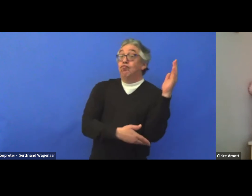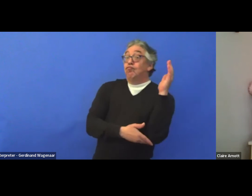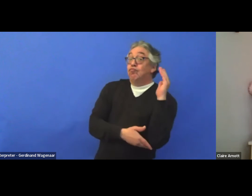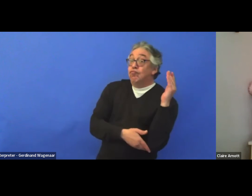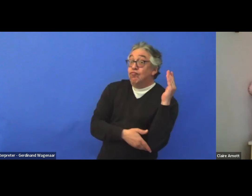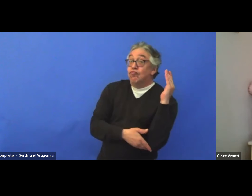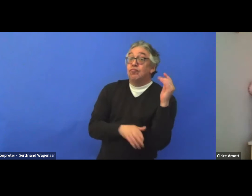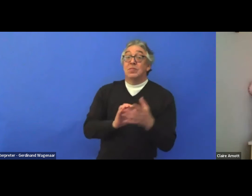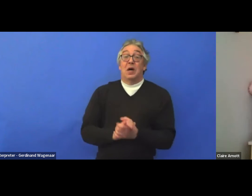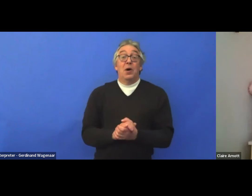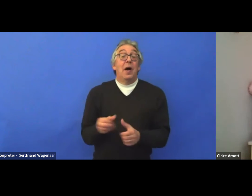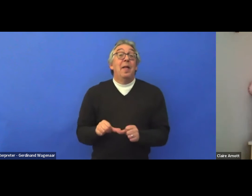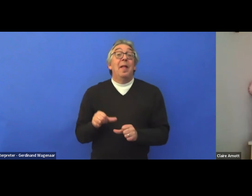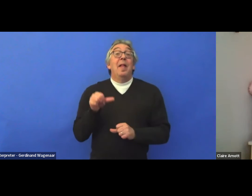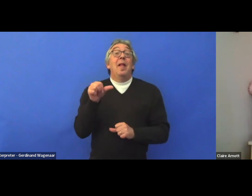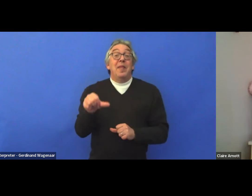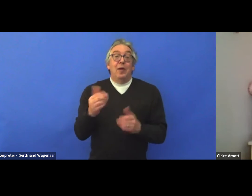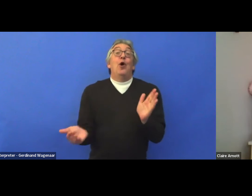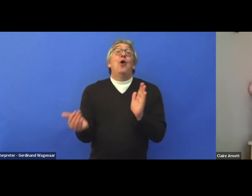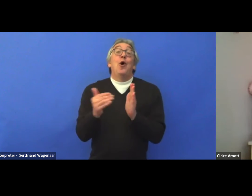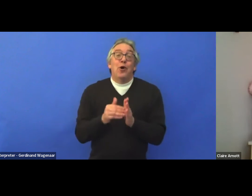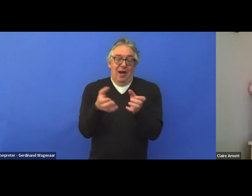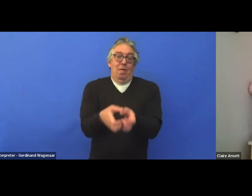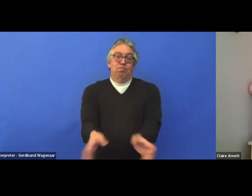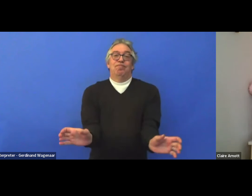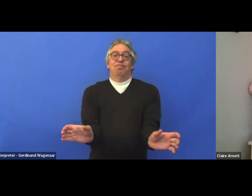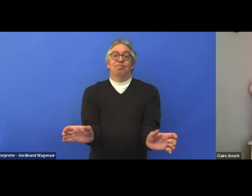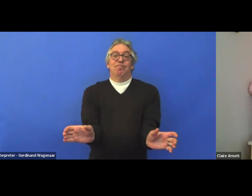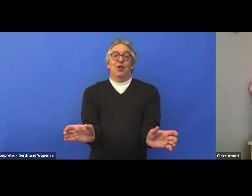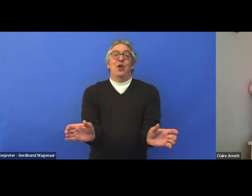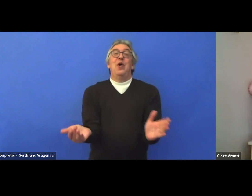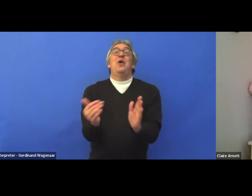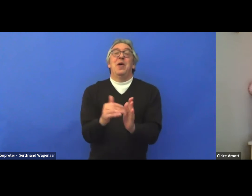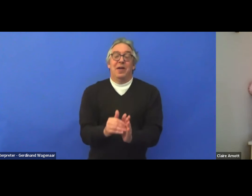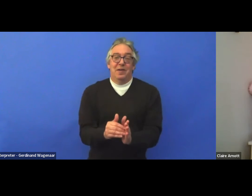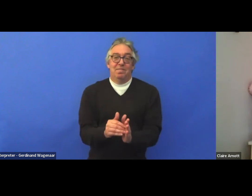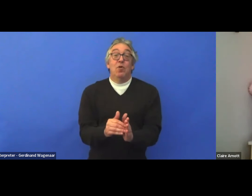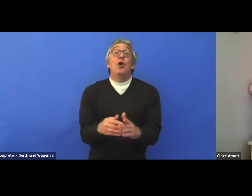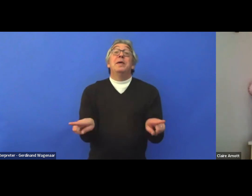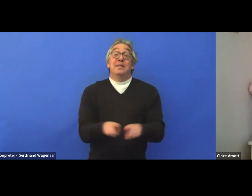then we'll go again into breakout rooms for two more sessions that will be happening concurrently.